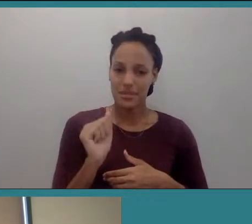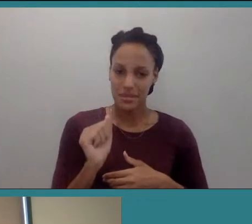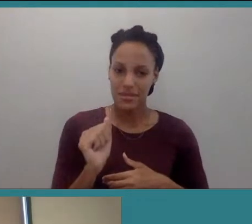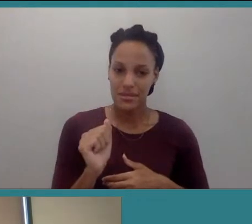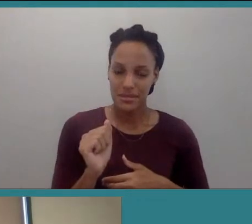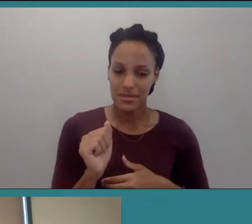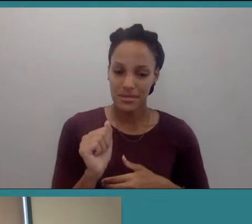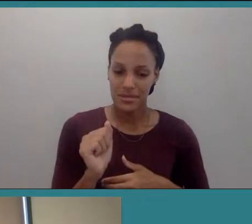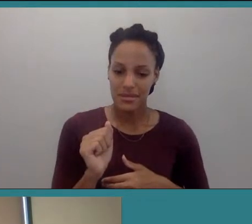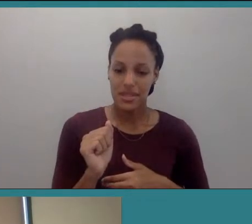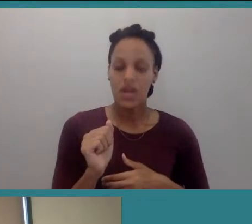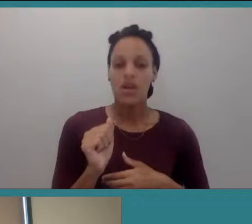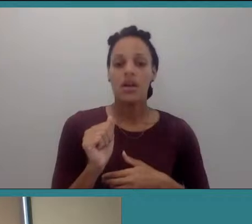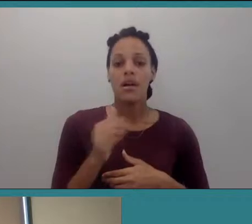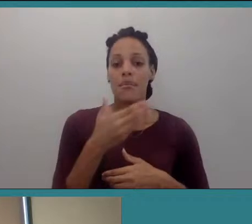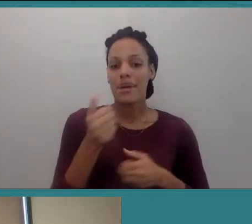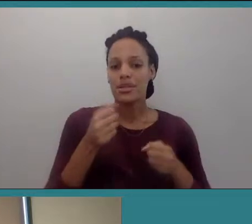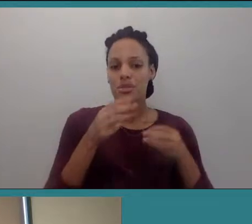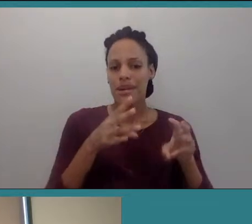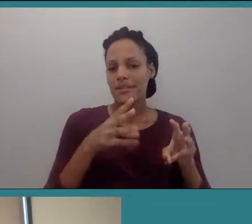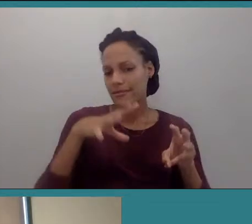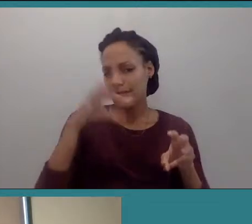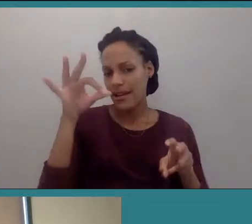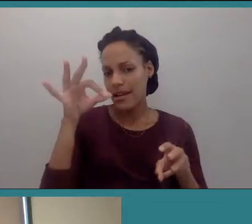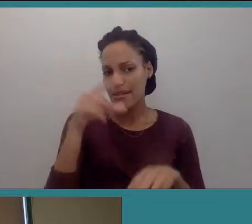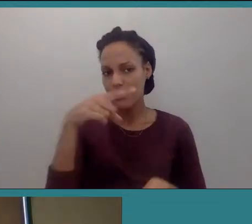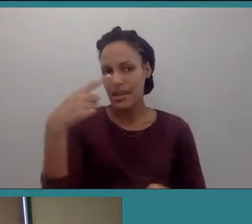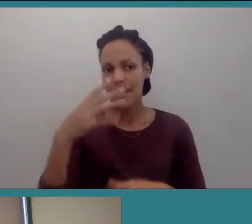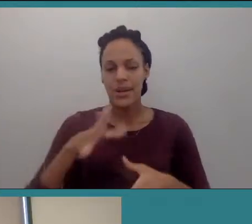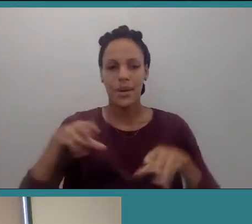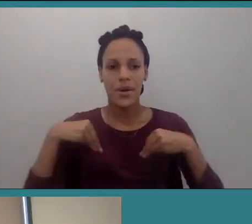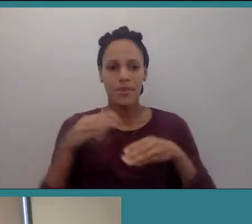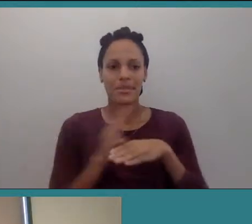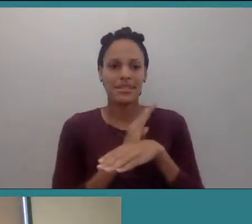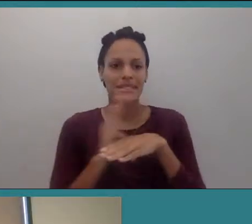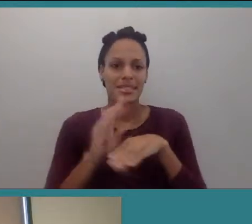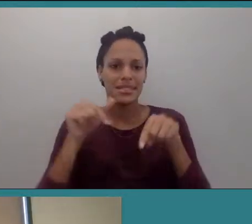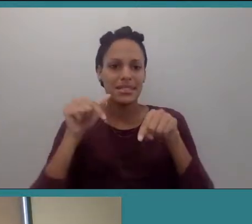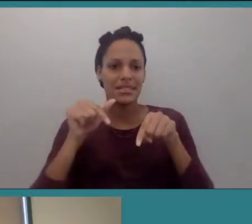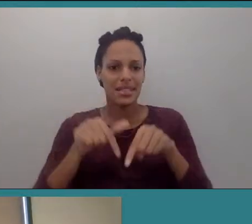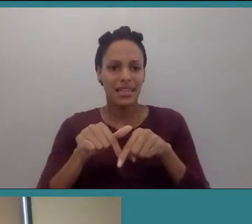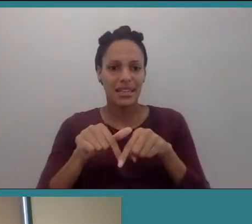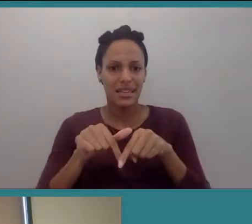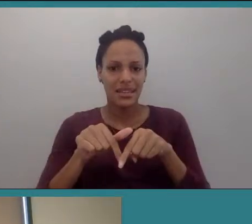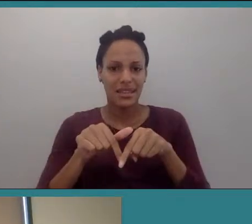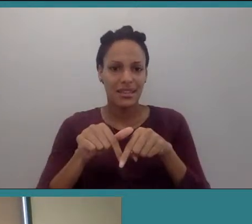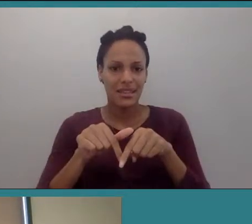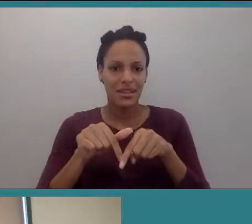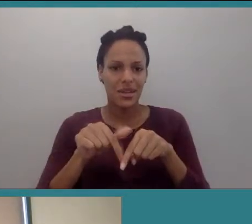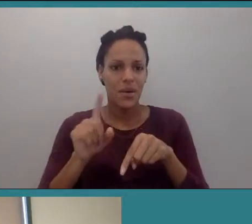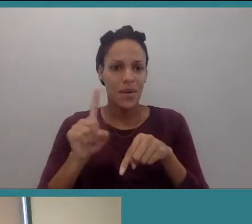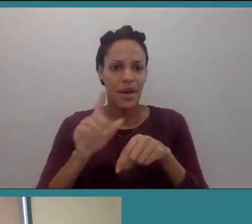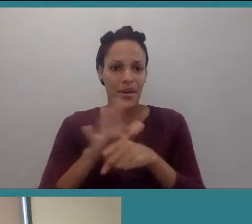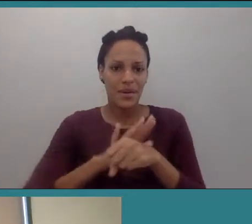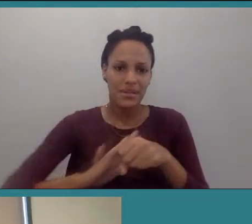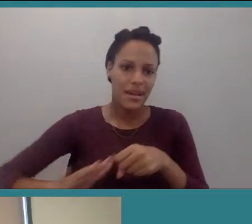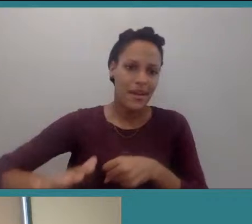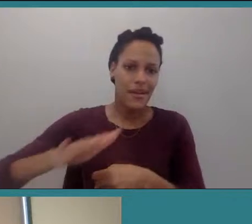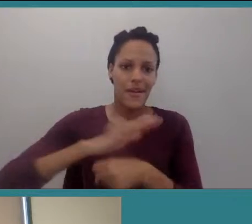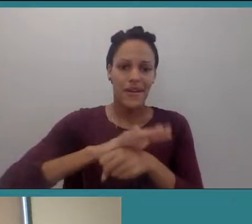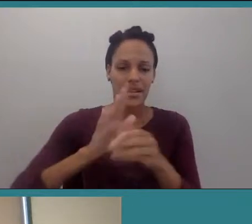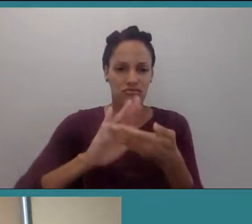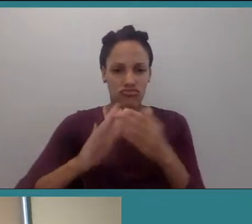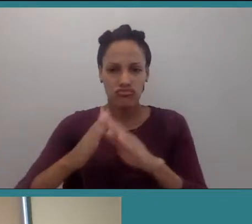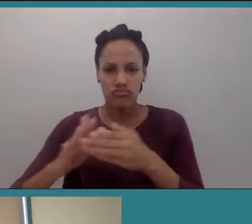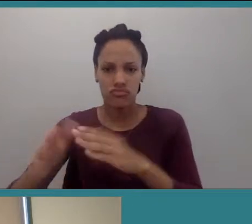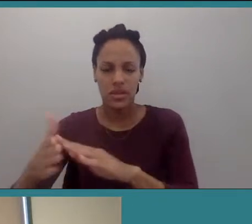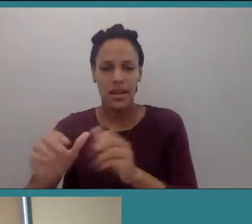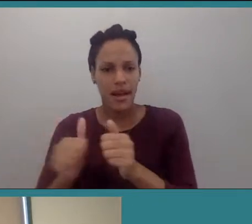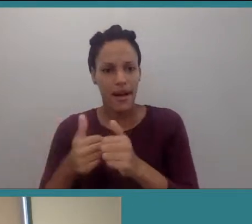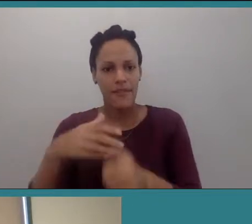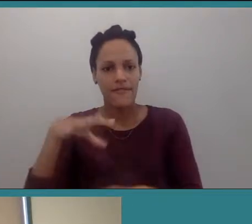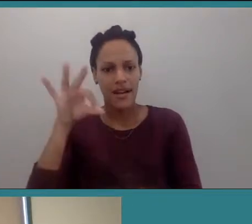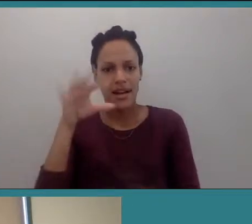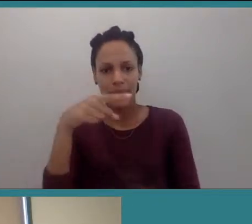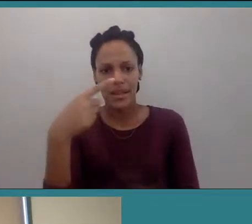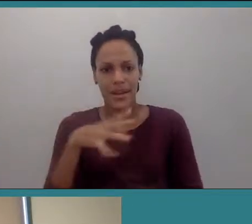and Snapchat, and they could use this to dramatically change their lives if you teach them social